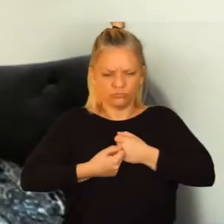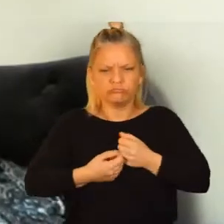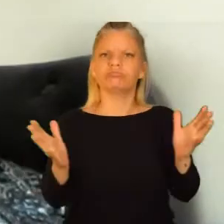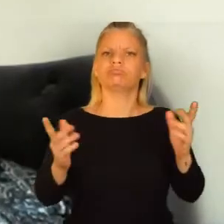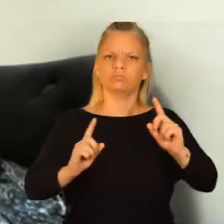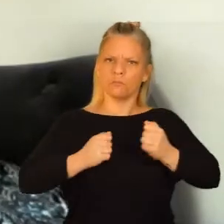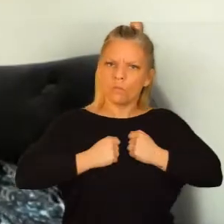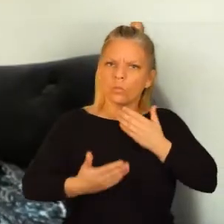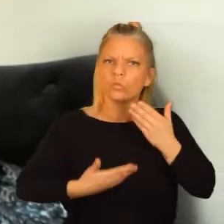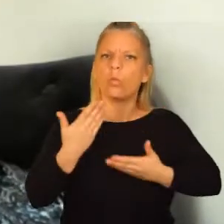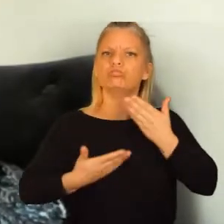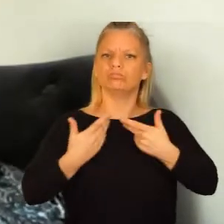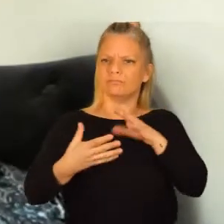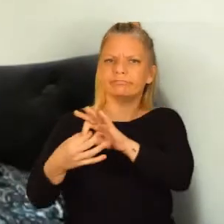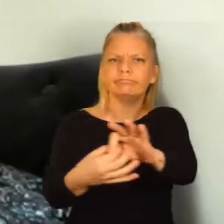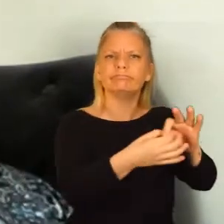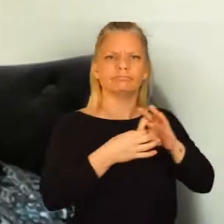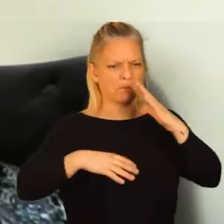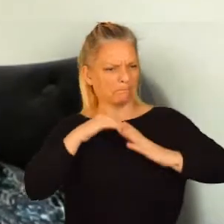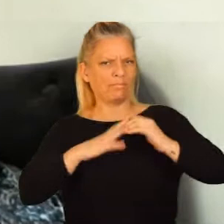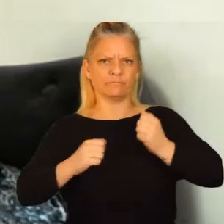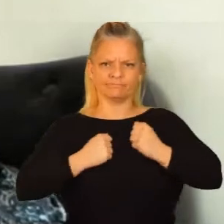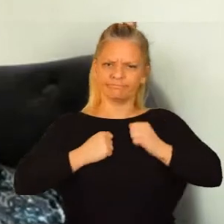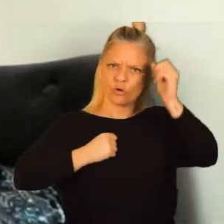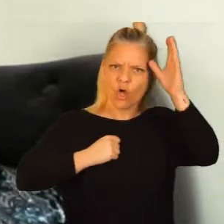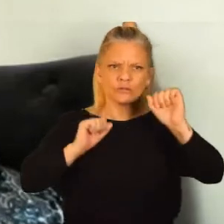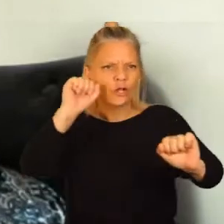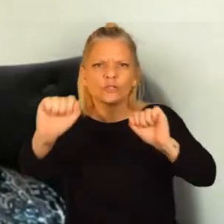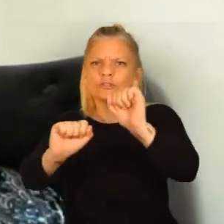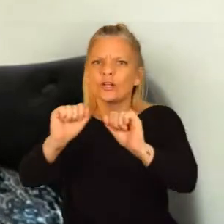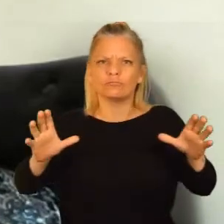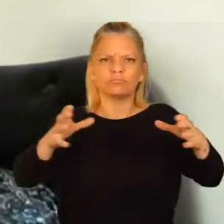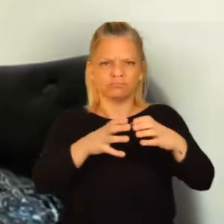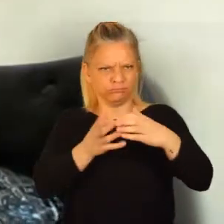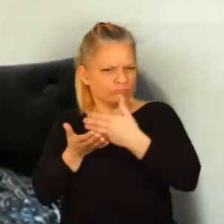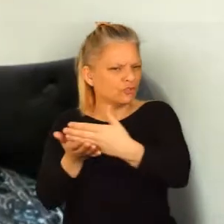find our own stories refine our own stories and connect with that. And build up our own knowledge